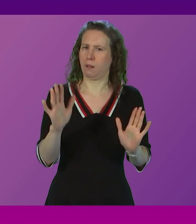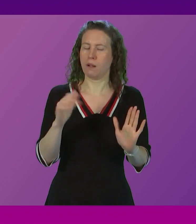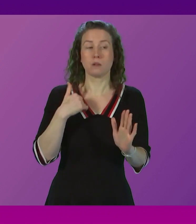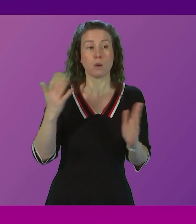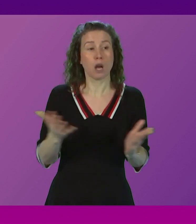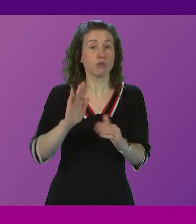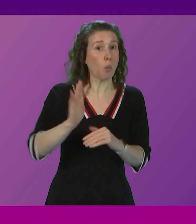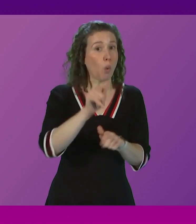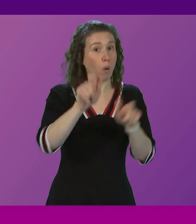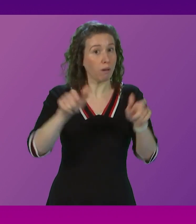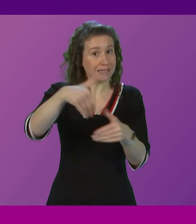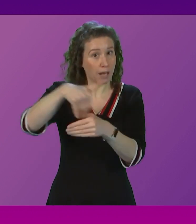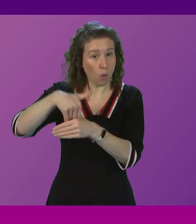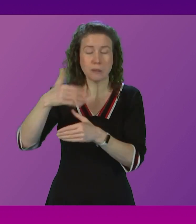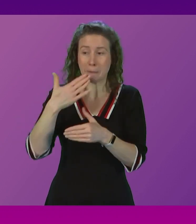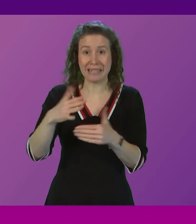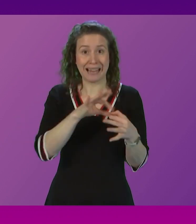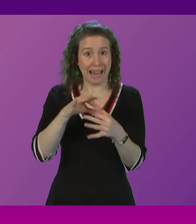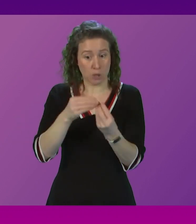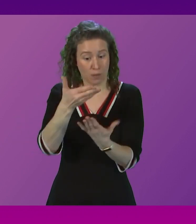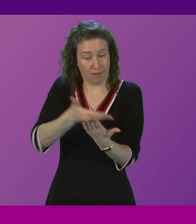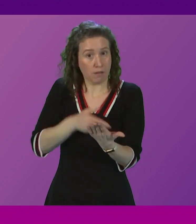stakeholders to engage with the draft vision and the consultation process.